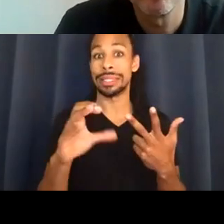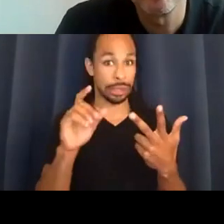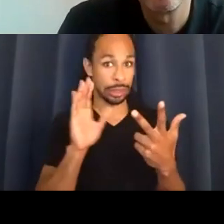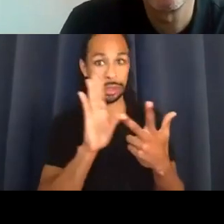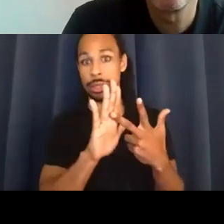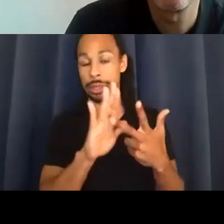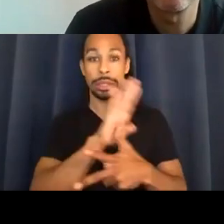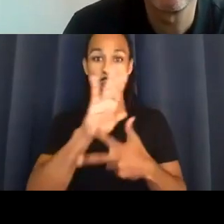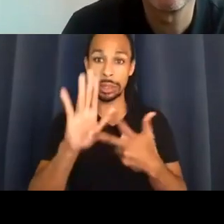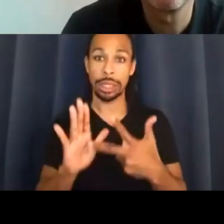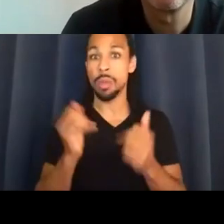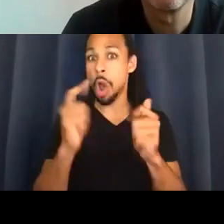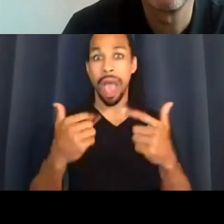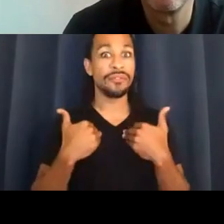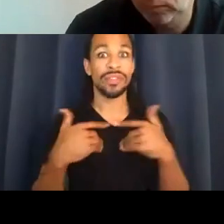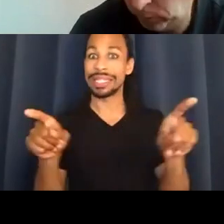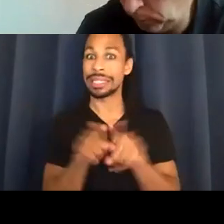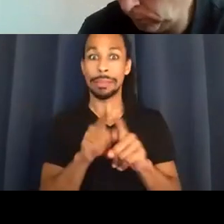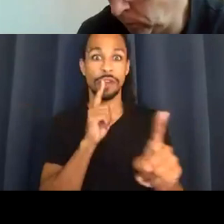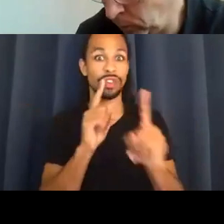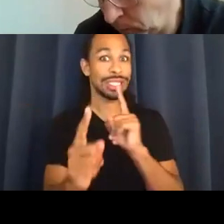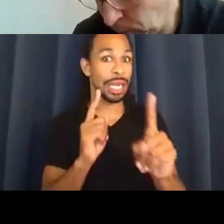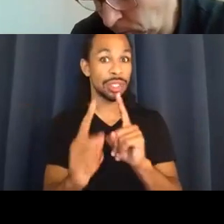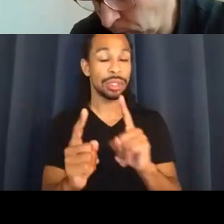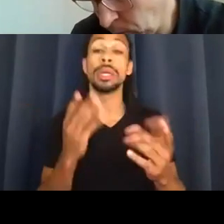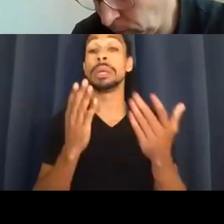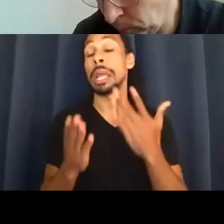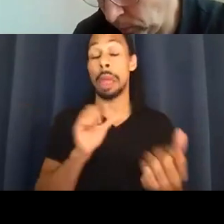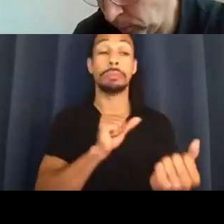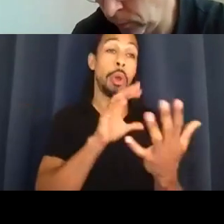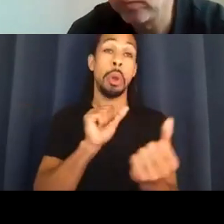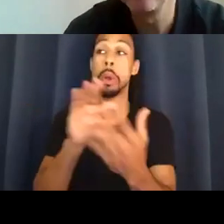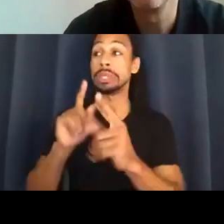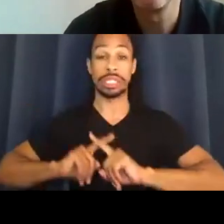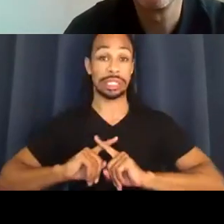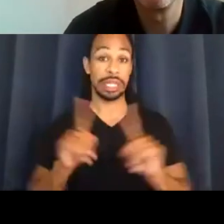having the same conversation, maybe approaching it differently. We're not sharing information,